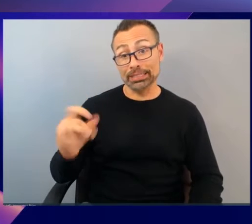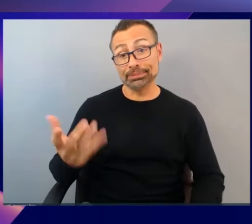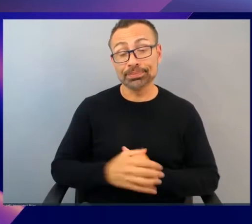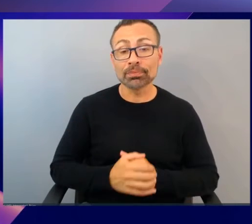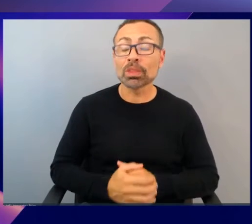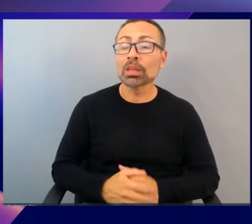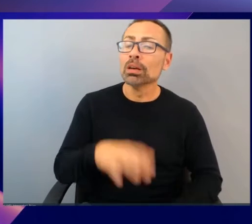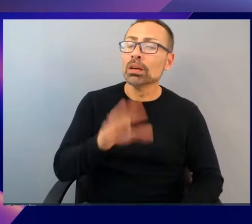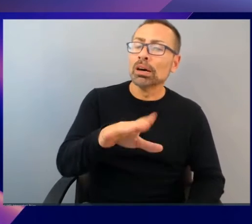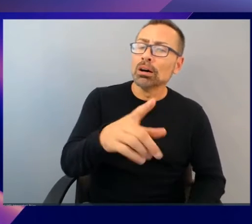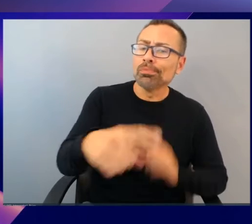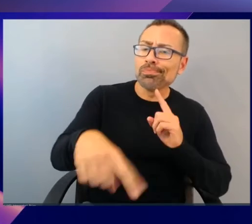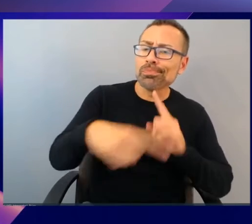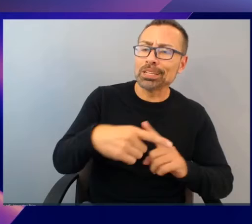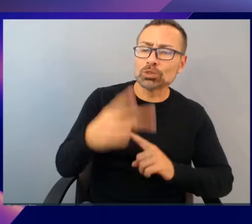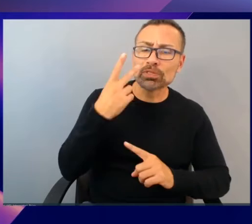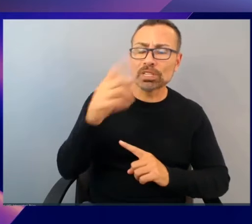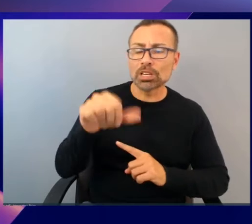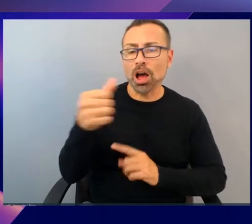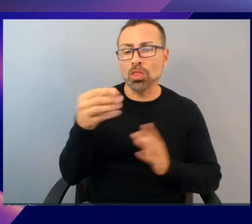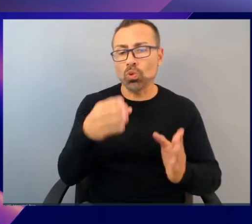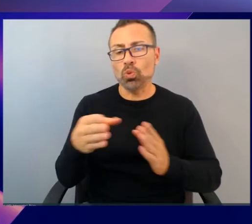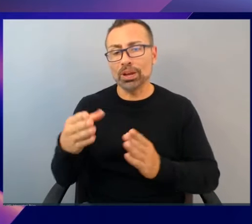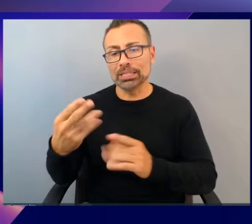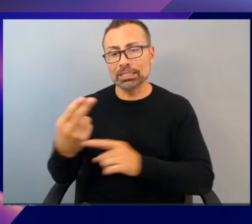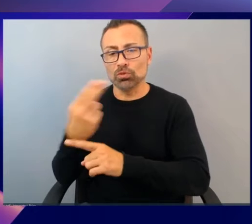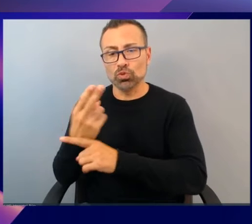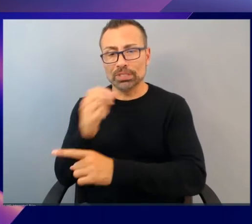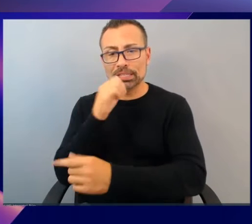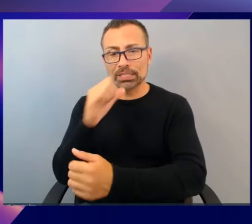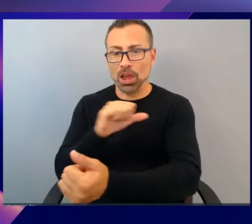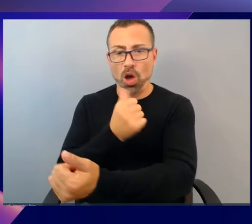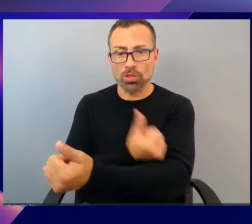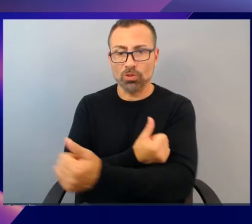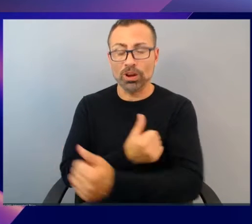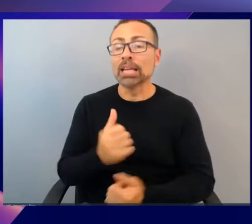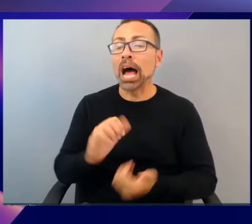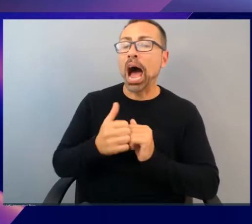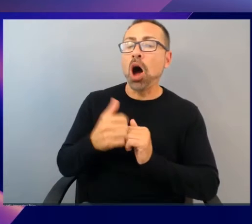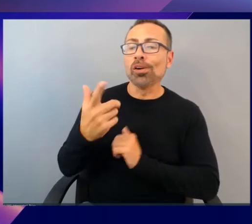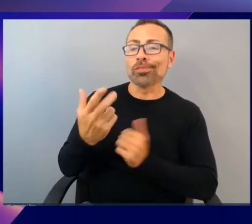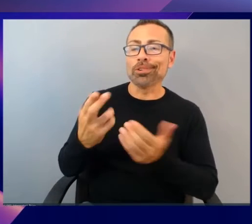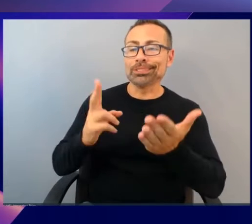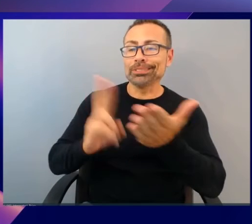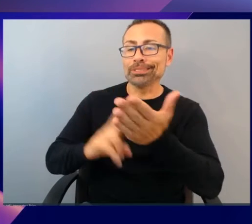of unauthorized use is where they take those credentials and then attempt to create users